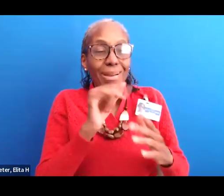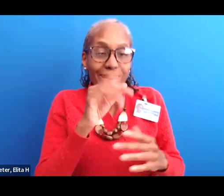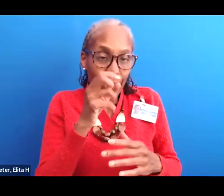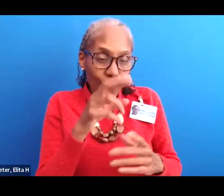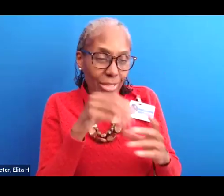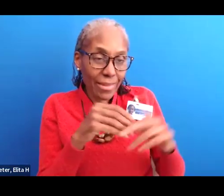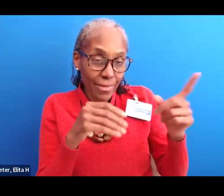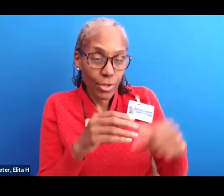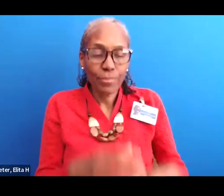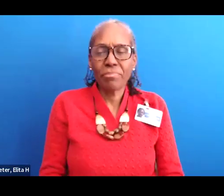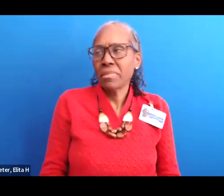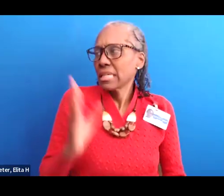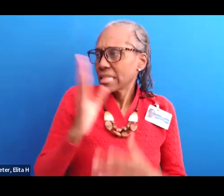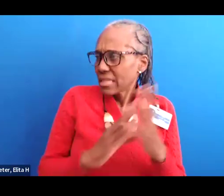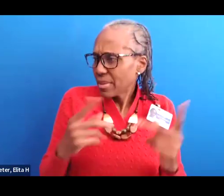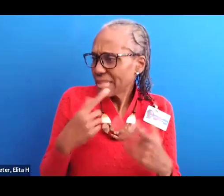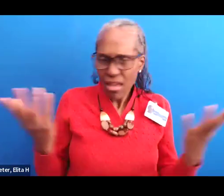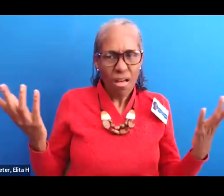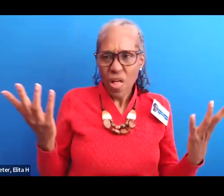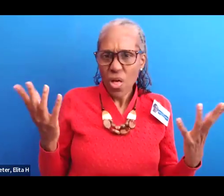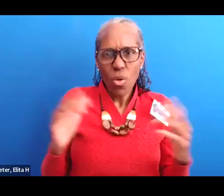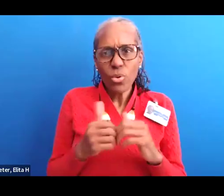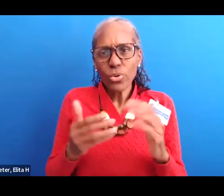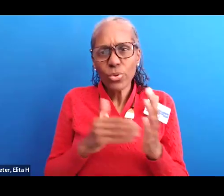Now, some people will say they do it a lot in higher level